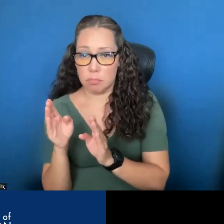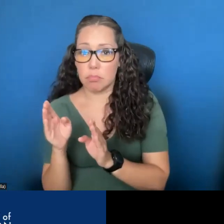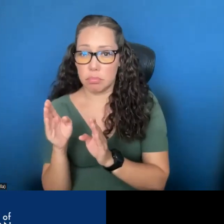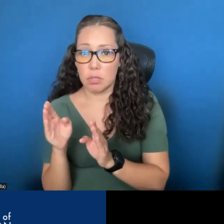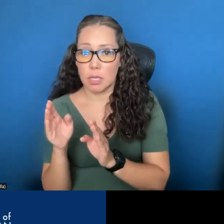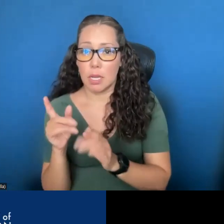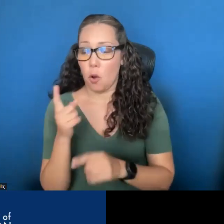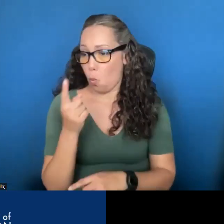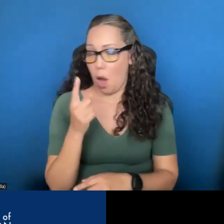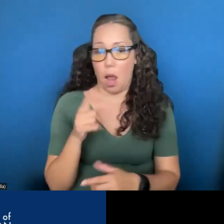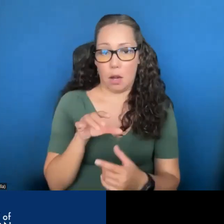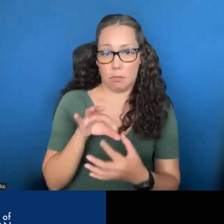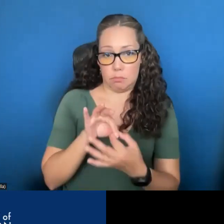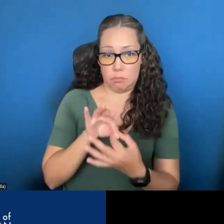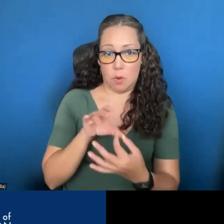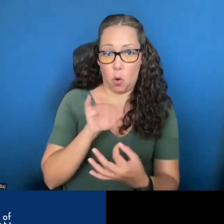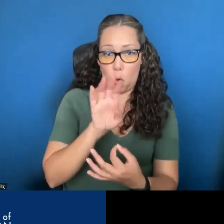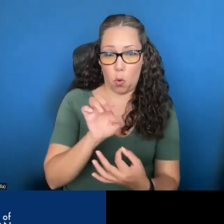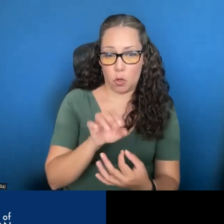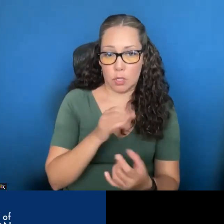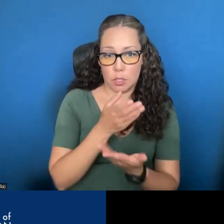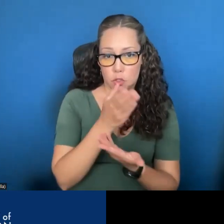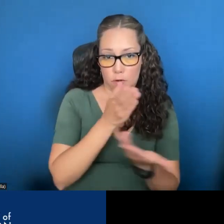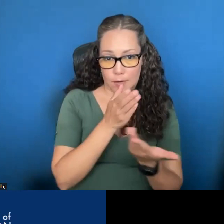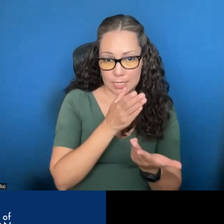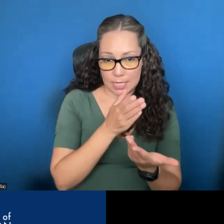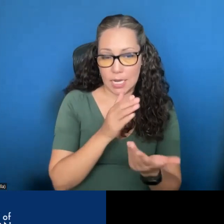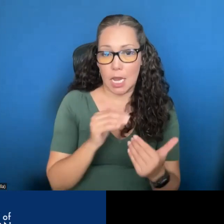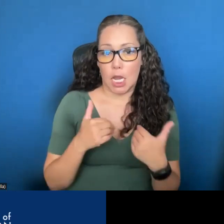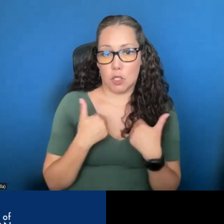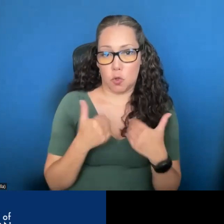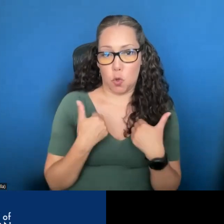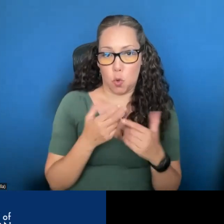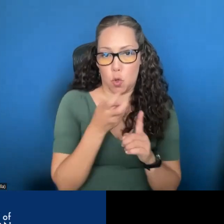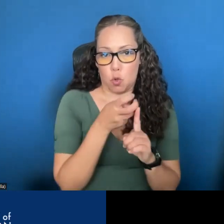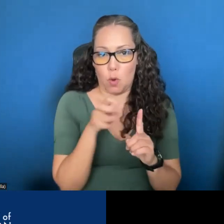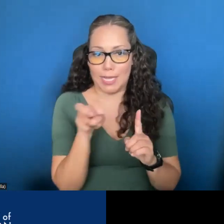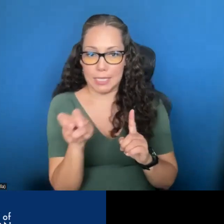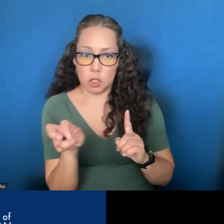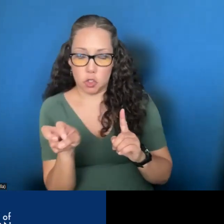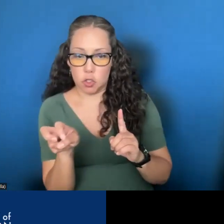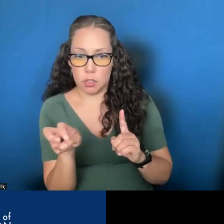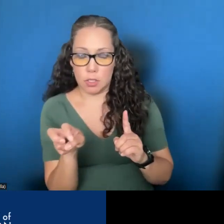for an independent living center Center is youth transition so Independent Living centers are asked